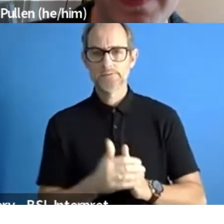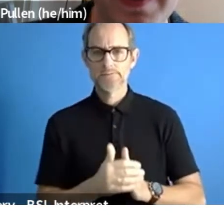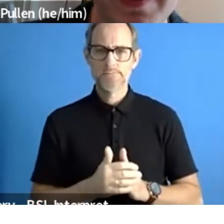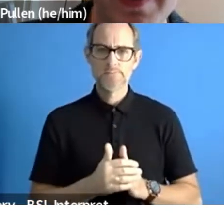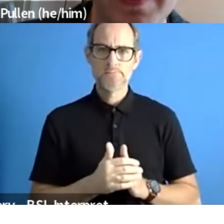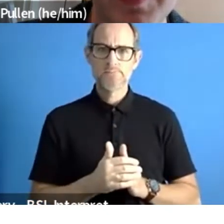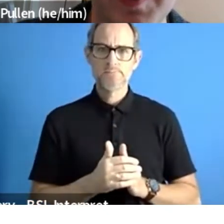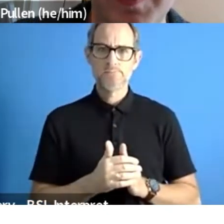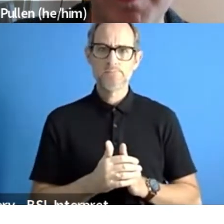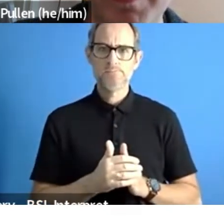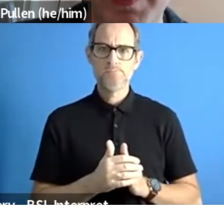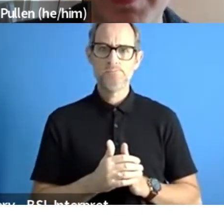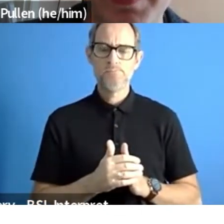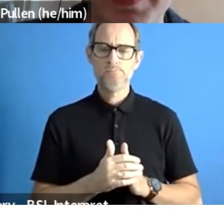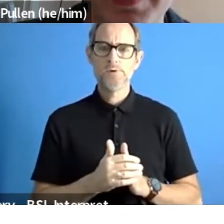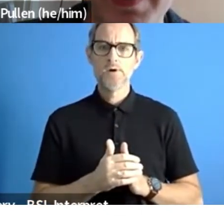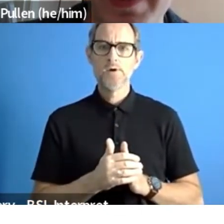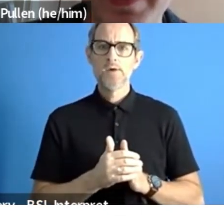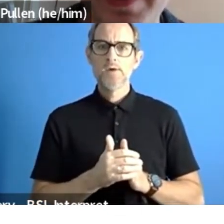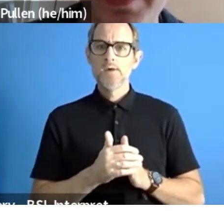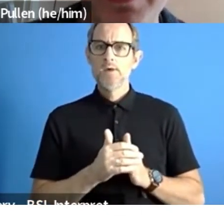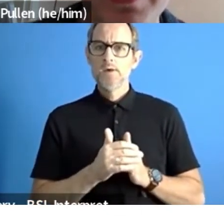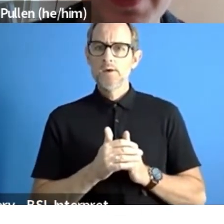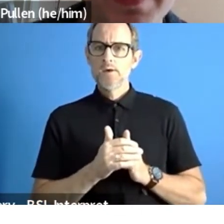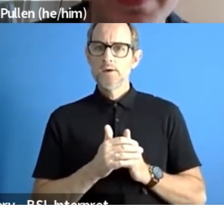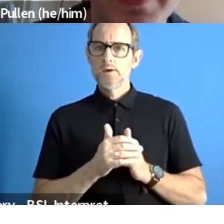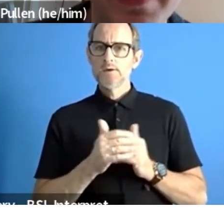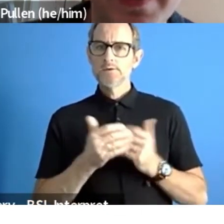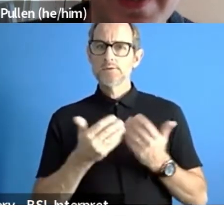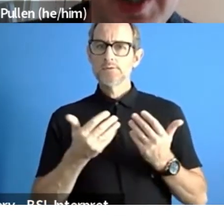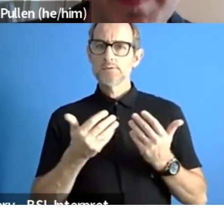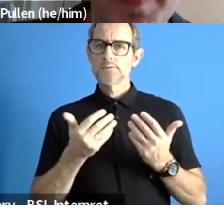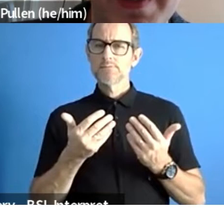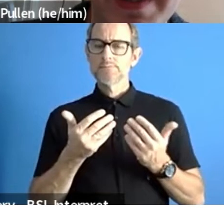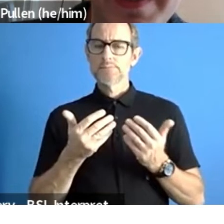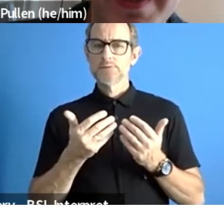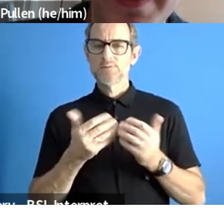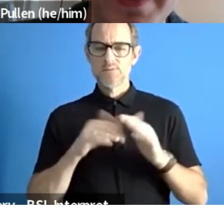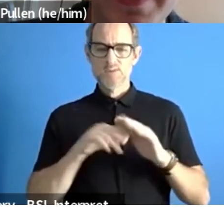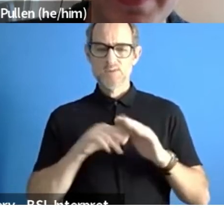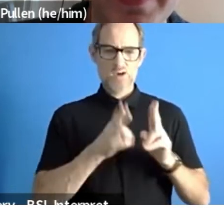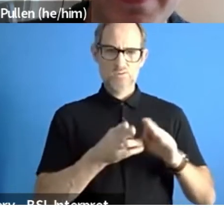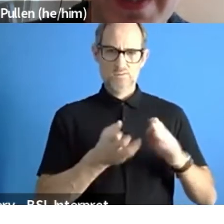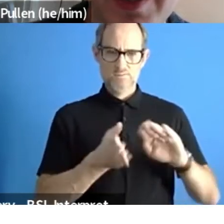So moving onto external challenges, I can say the